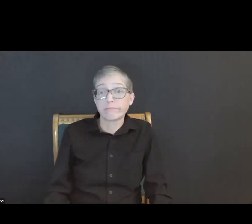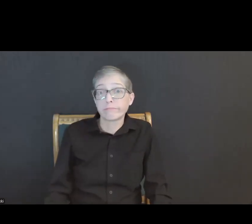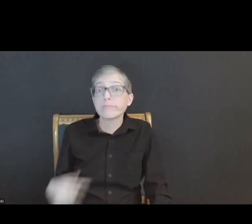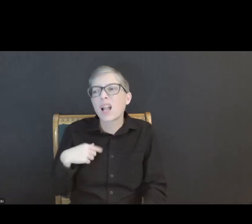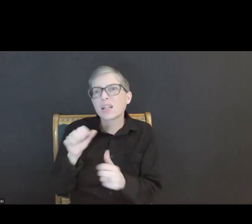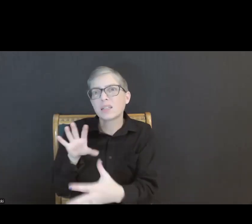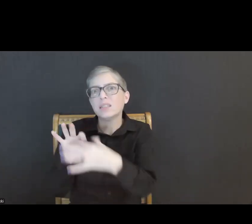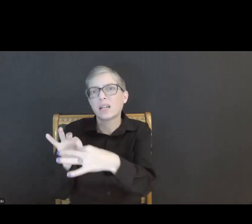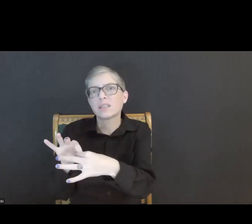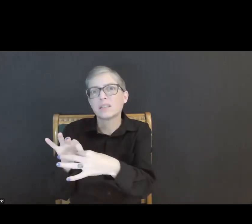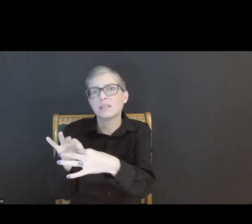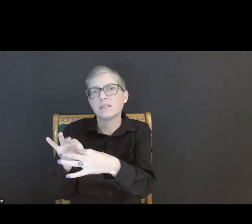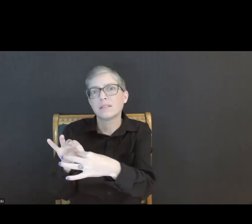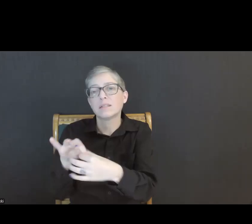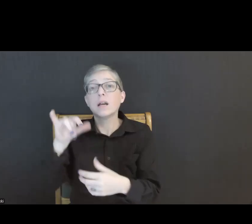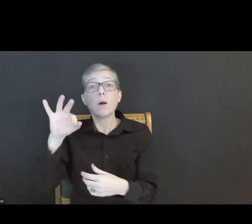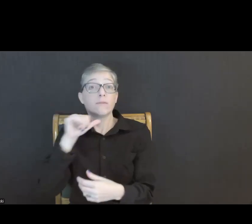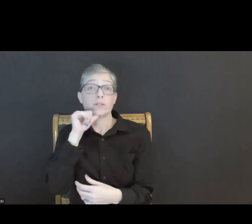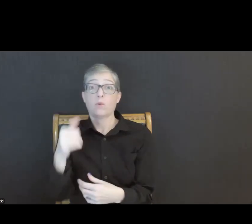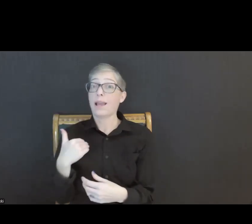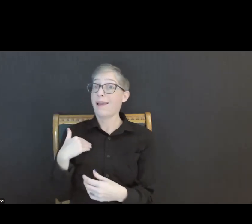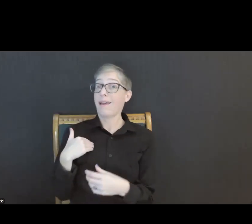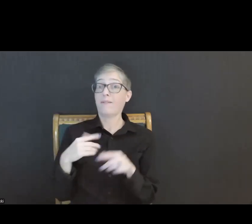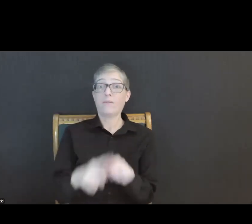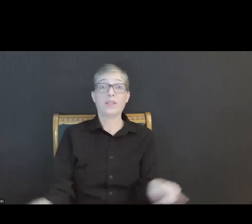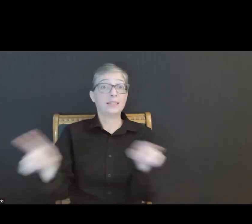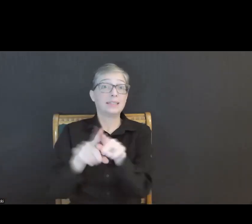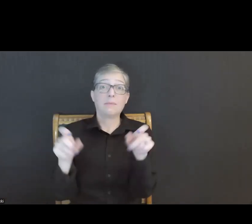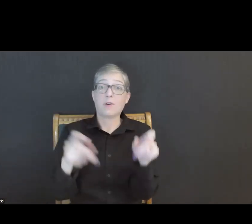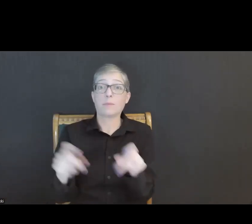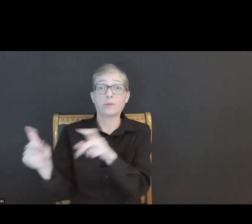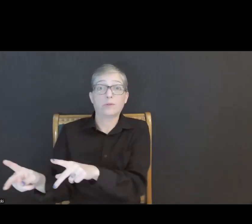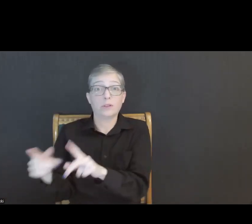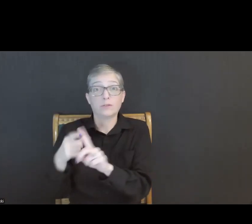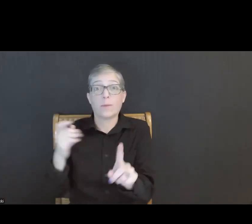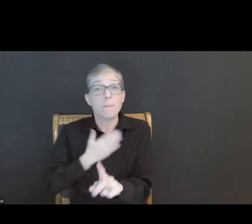even if I don't have those opportunities in terms of live experience that that I can share with them